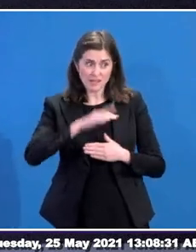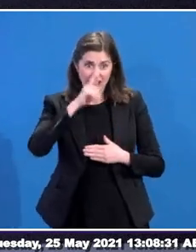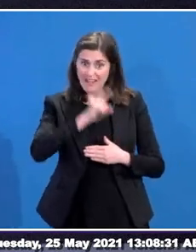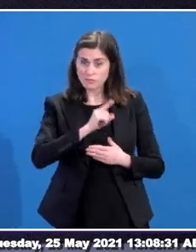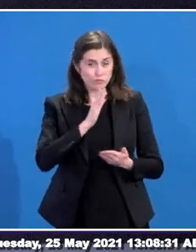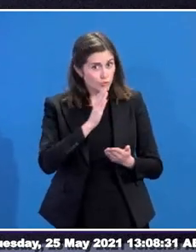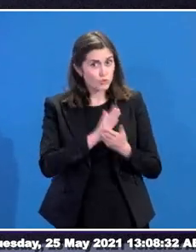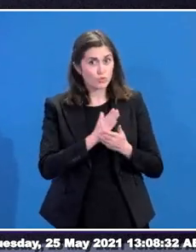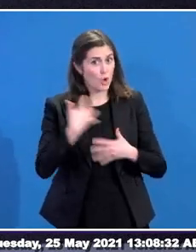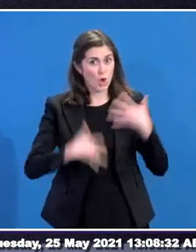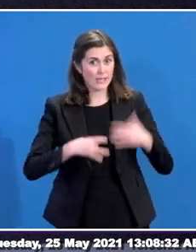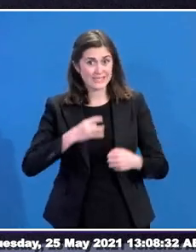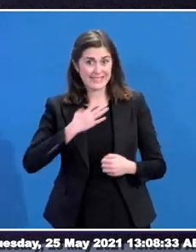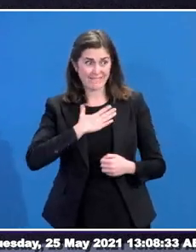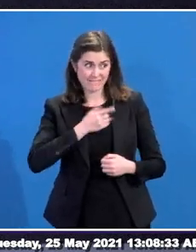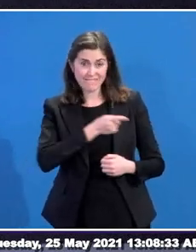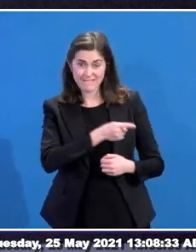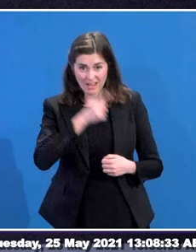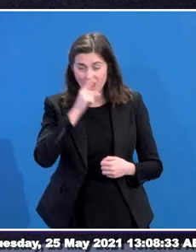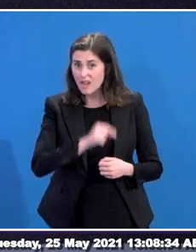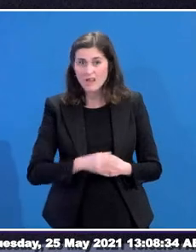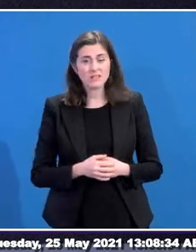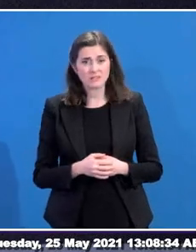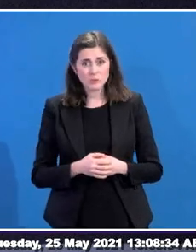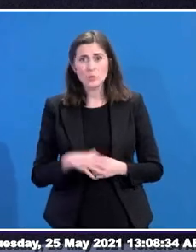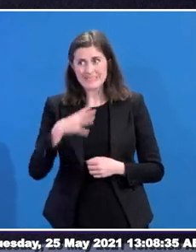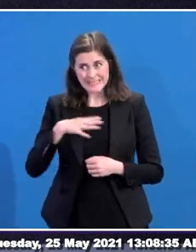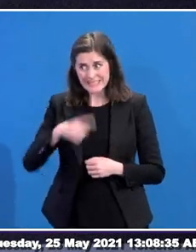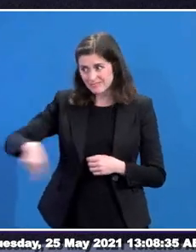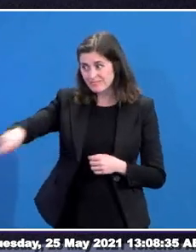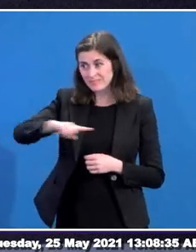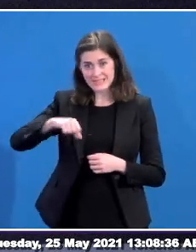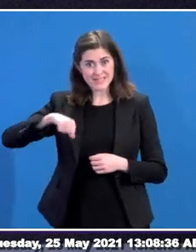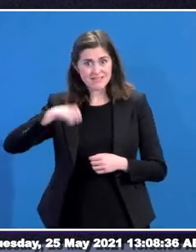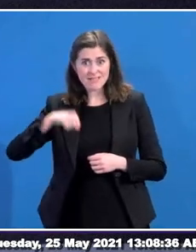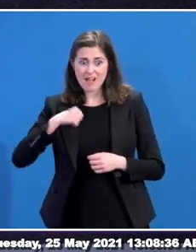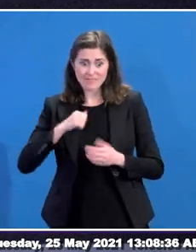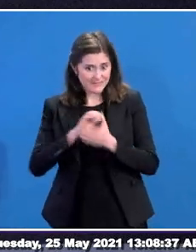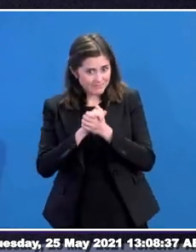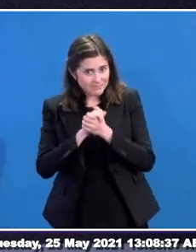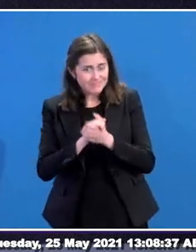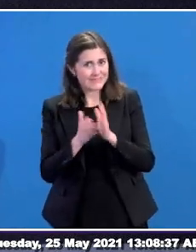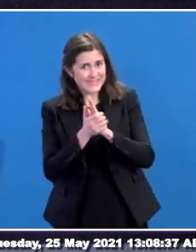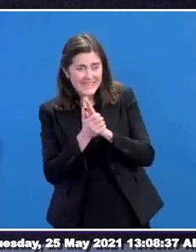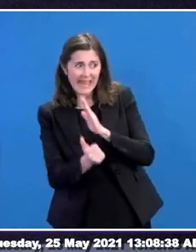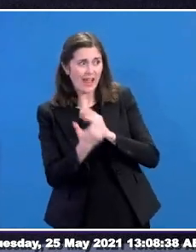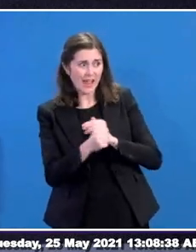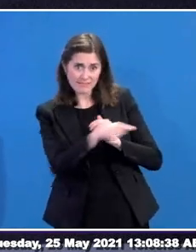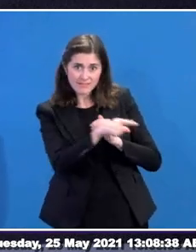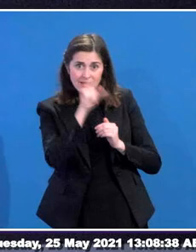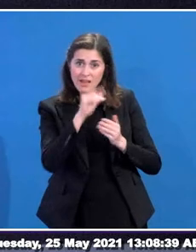We need to have staff that are prepped, you know, to support him and not be there